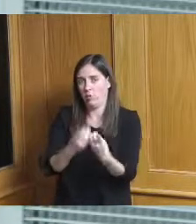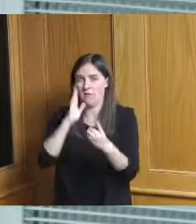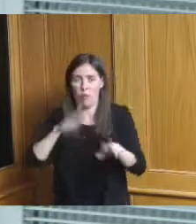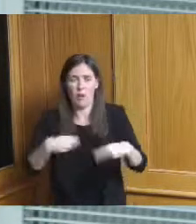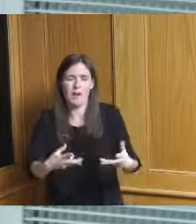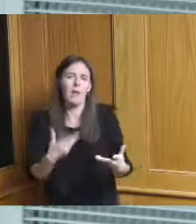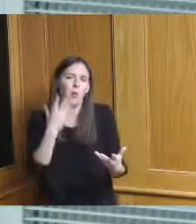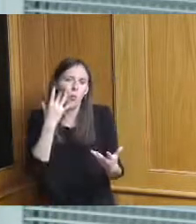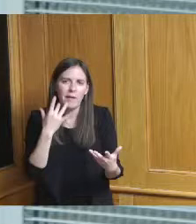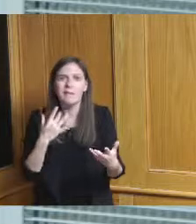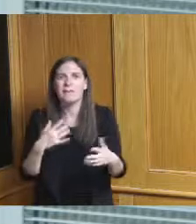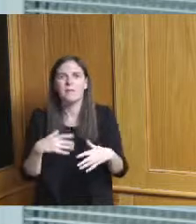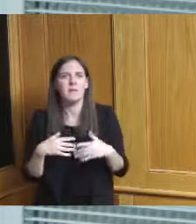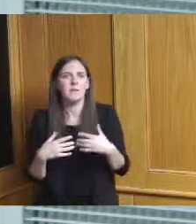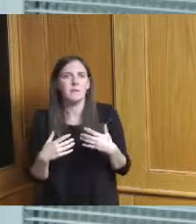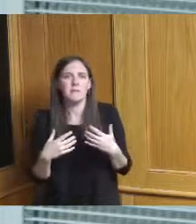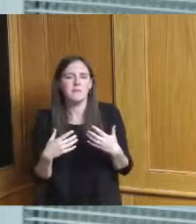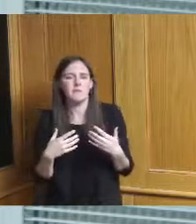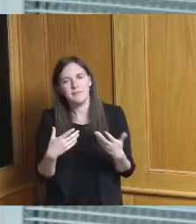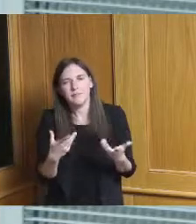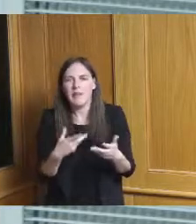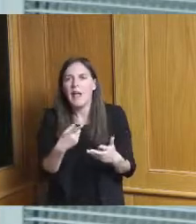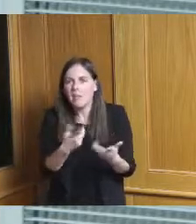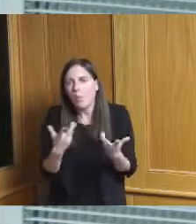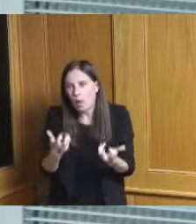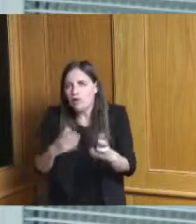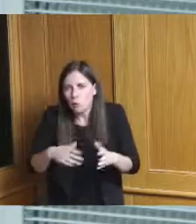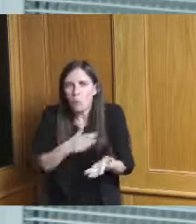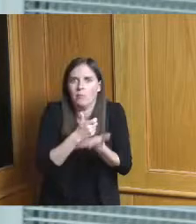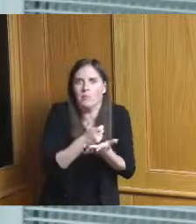for the taxes that they would have forgotten okay thank you thank you for the explanation